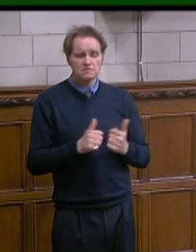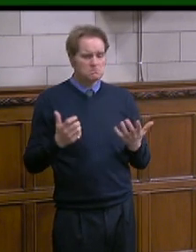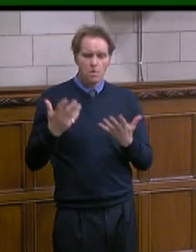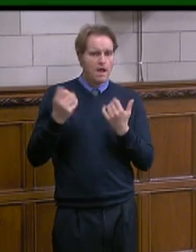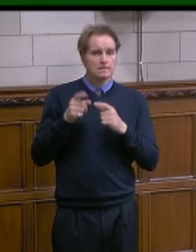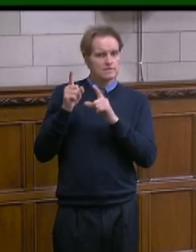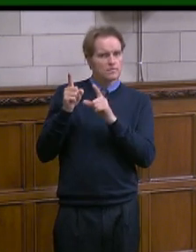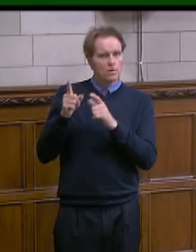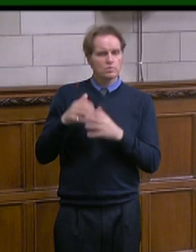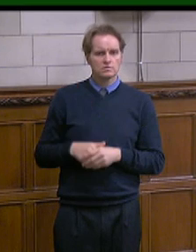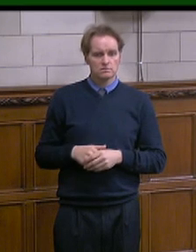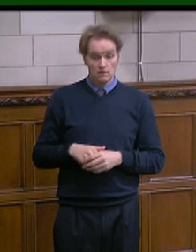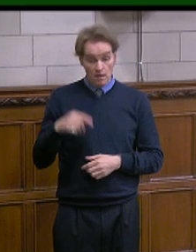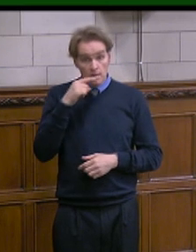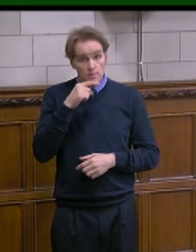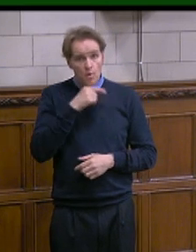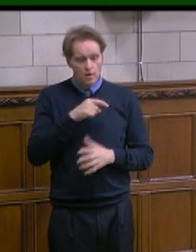Daniel achieved his BSL level 1 three years ago.